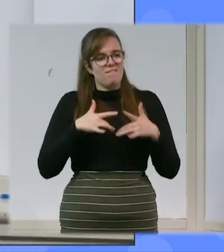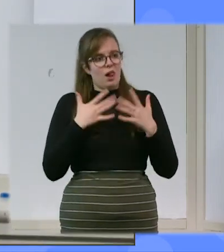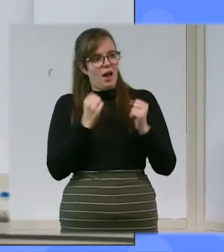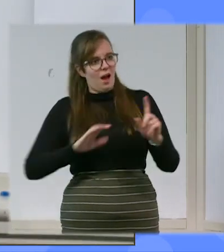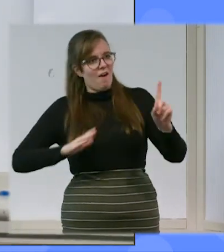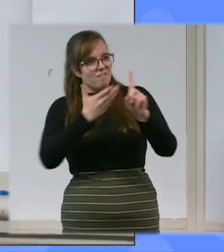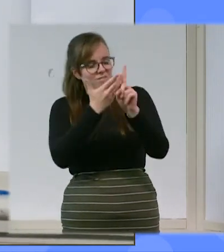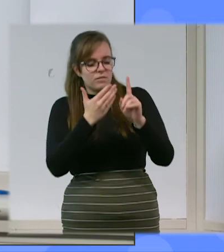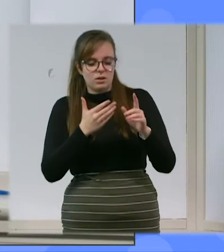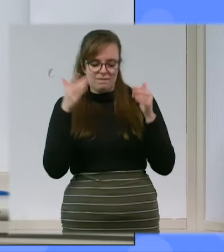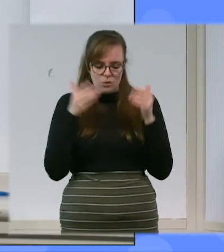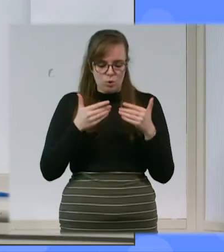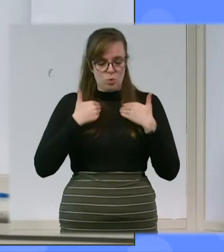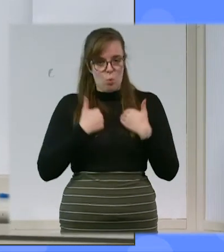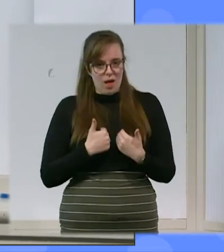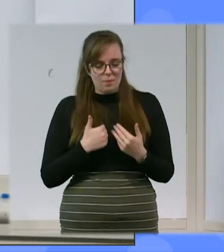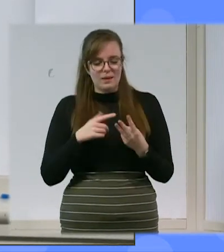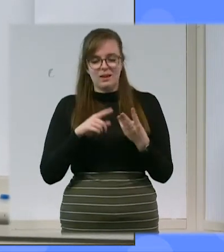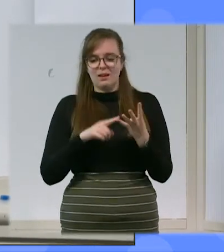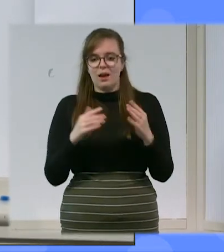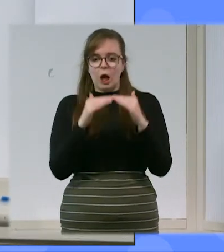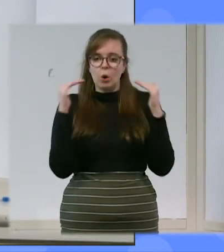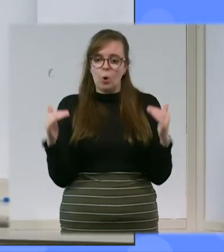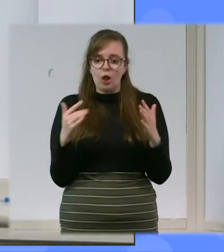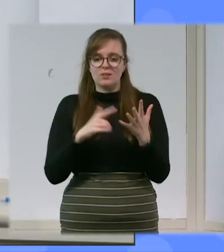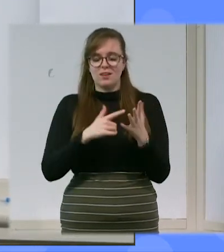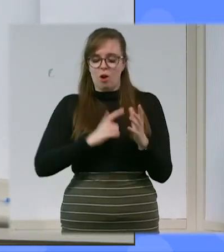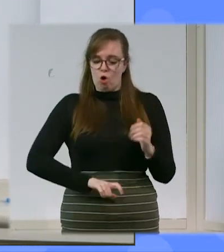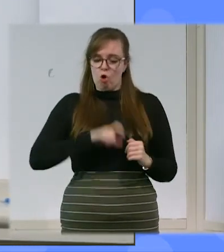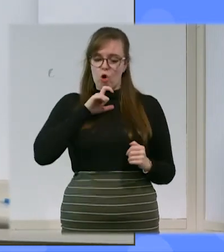well-being on a quality confidence and self-esteem